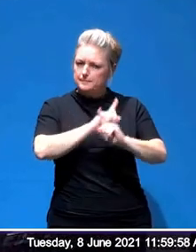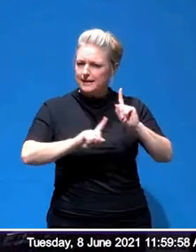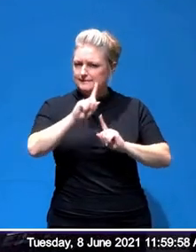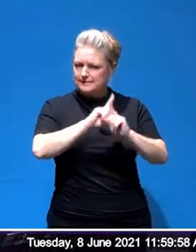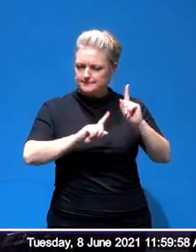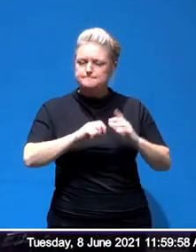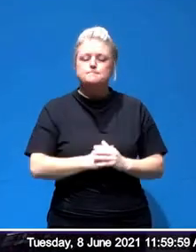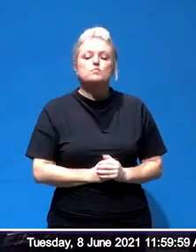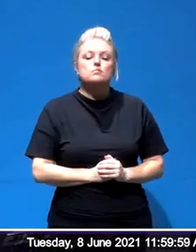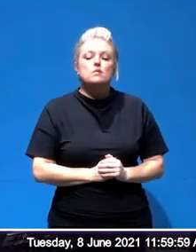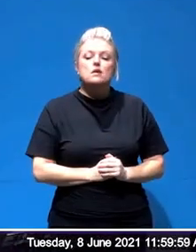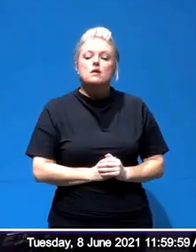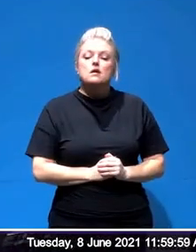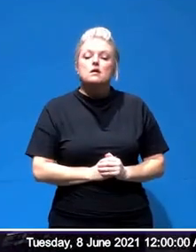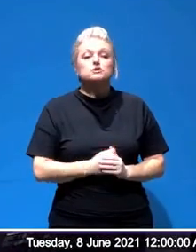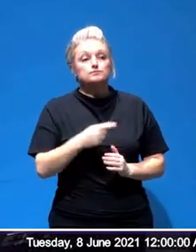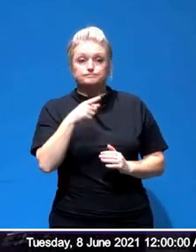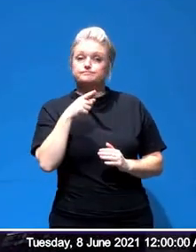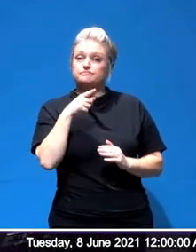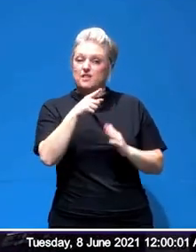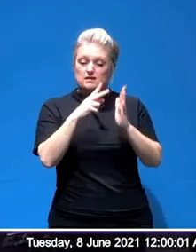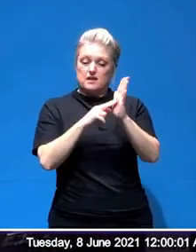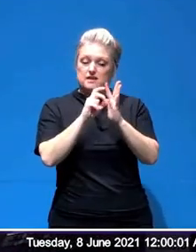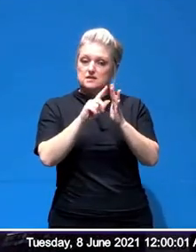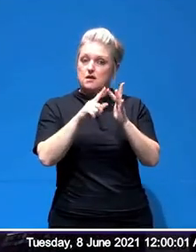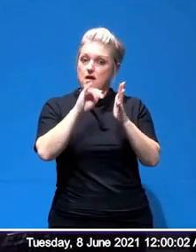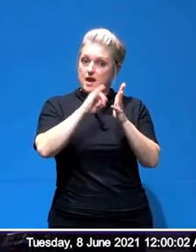I received a phone call from the NDIS planner, who had met with us